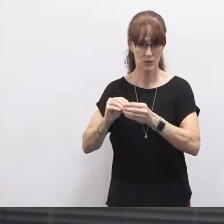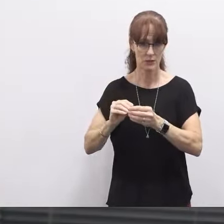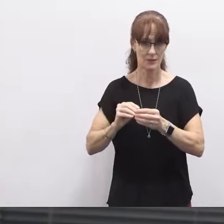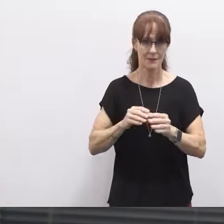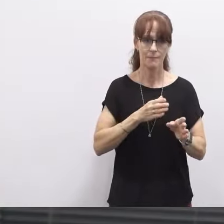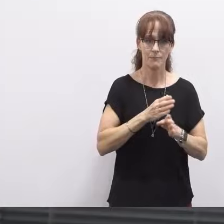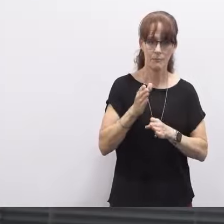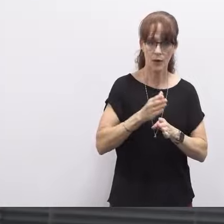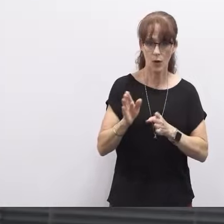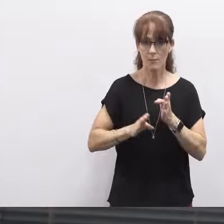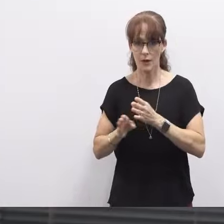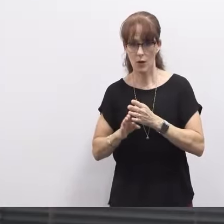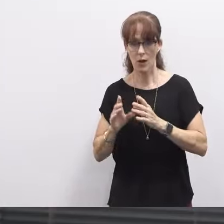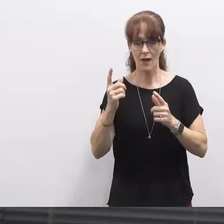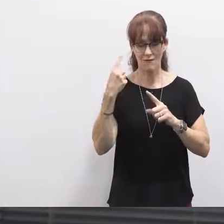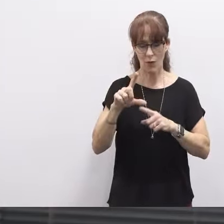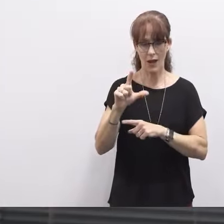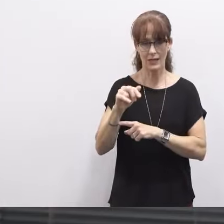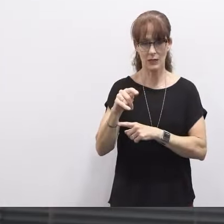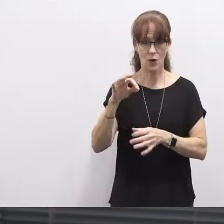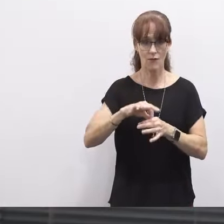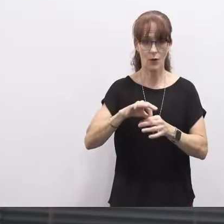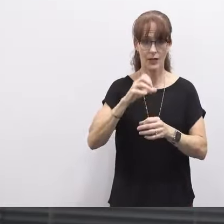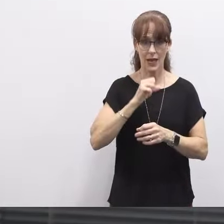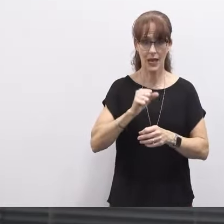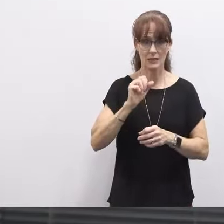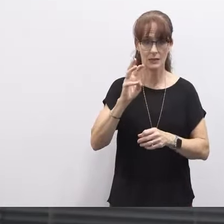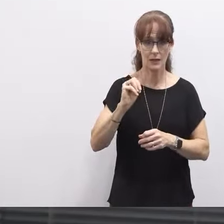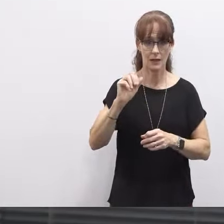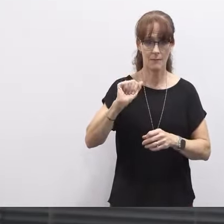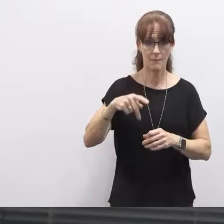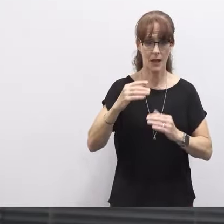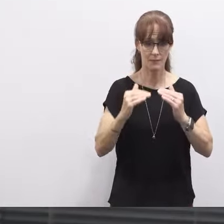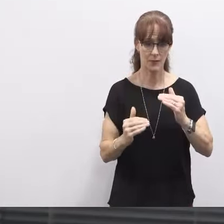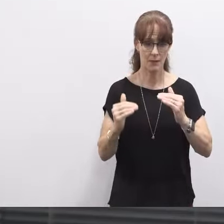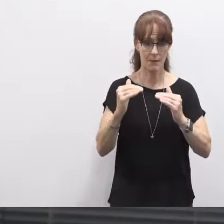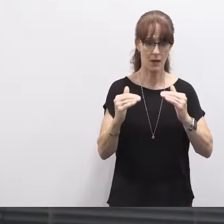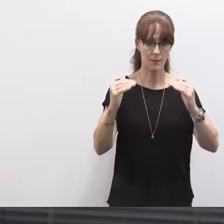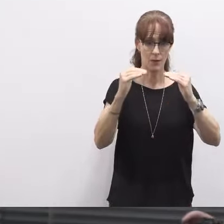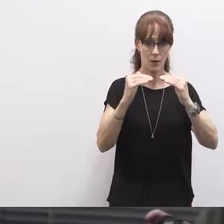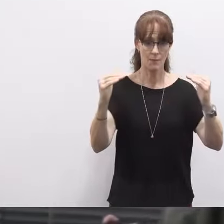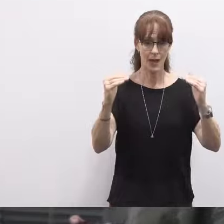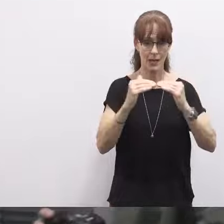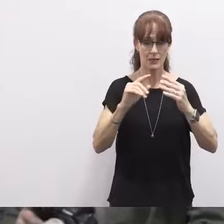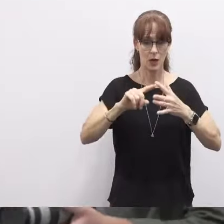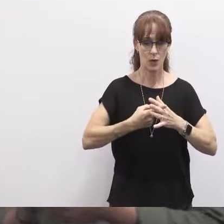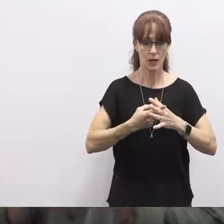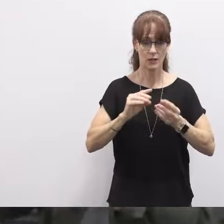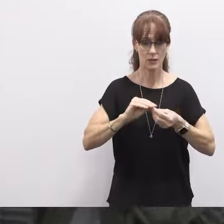and especially for the Latino voting age population, maps should always be above or at least matching the district's original CVAP numbers.